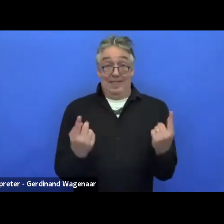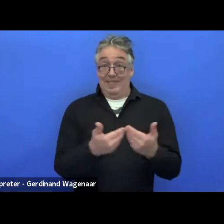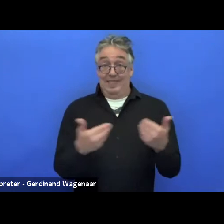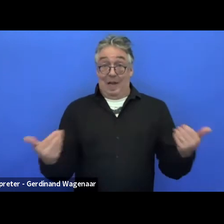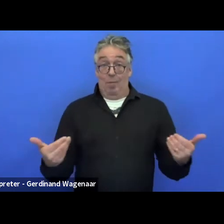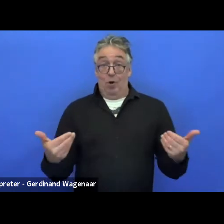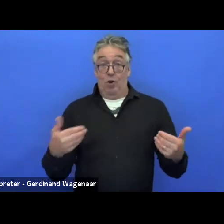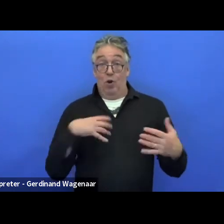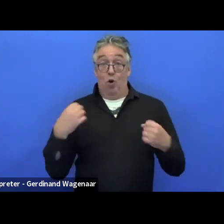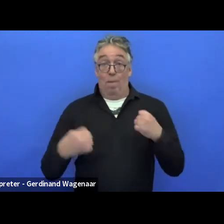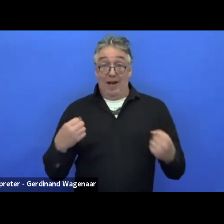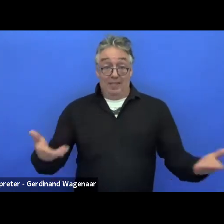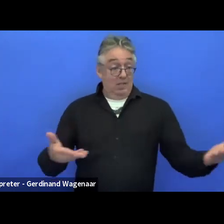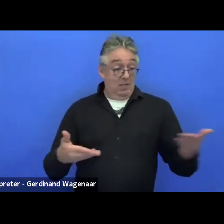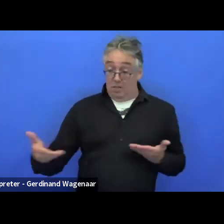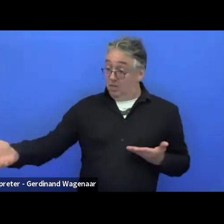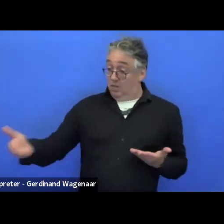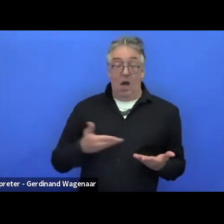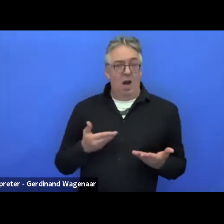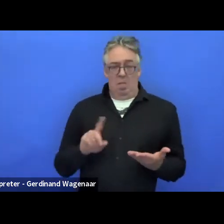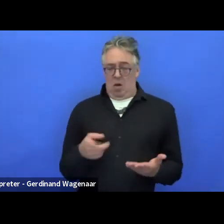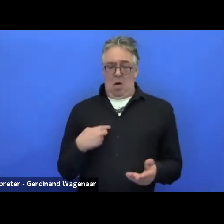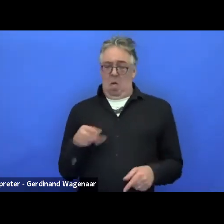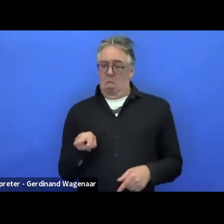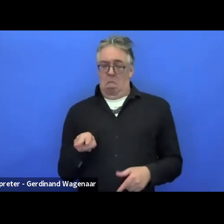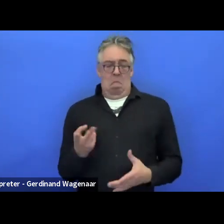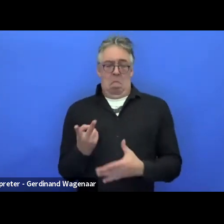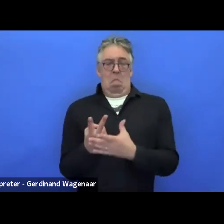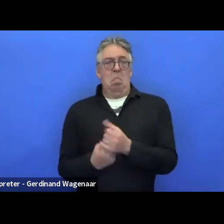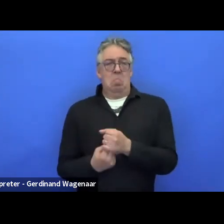They are related to the online form requesting reasonable accommodation,